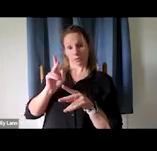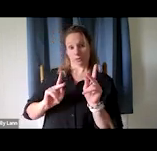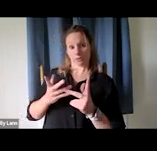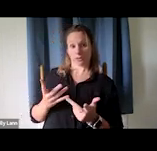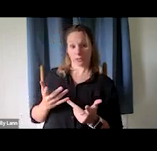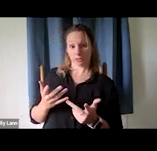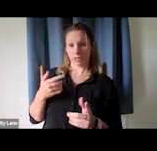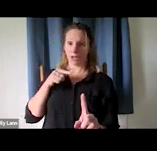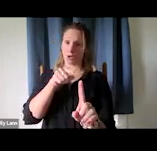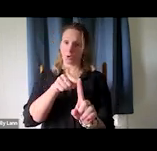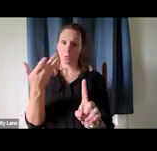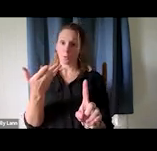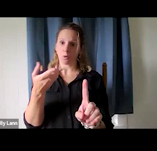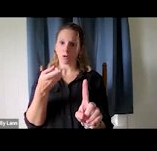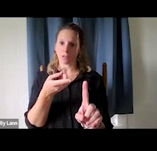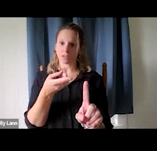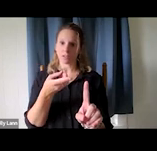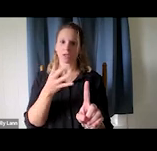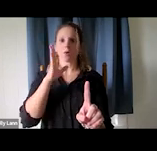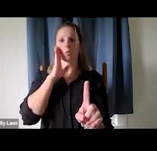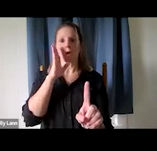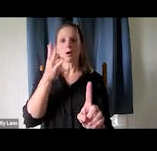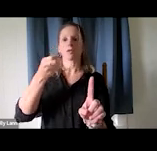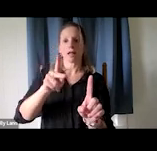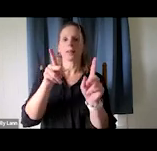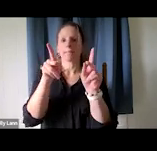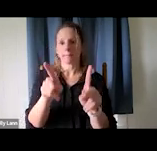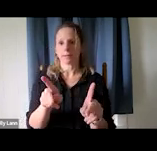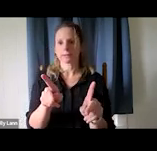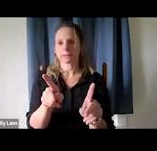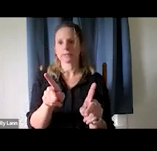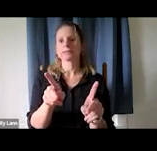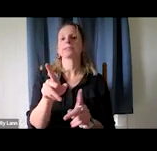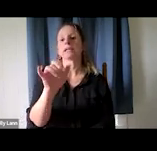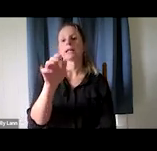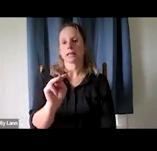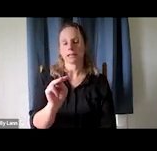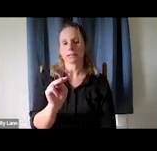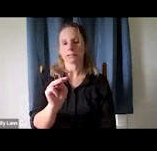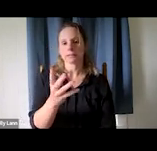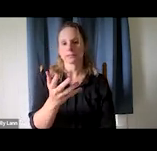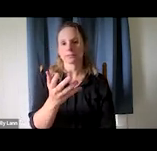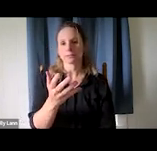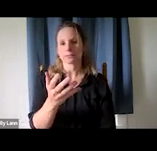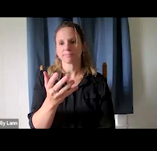our goal is always what is it gonna take to allow this claim? What do I need to allow this claim? That is how we go into things, that is how we view them,